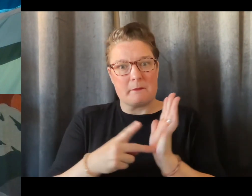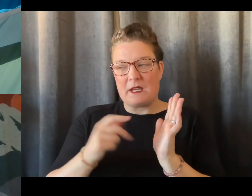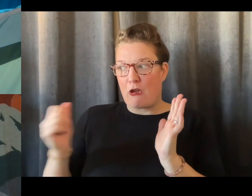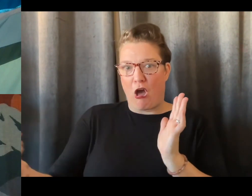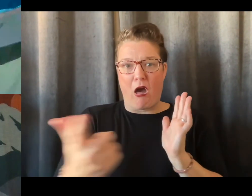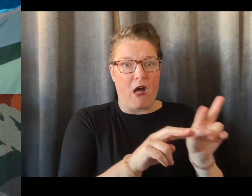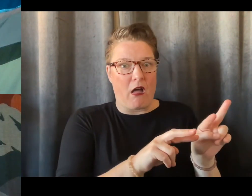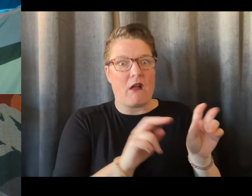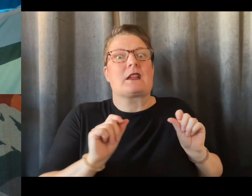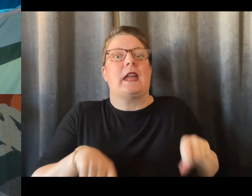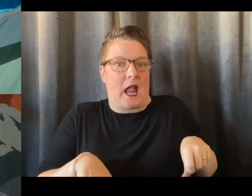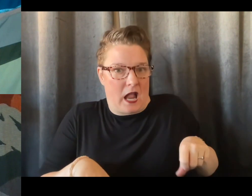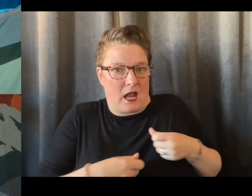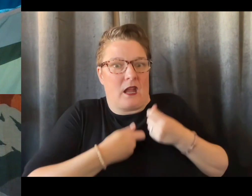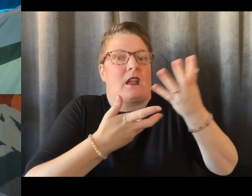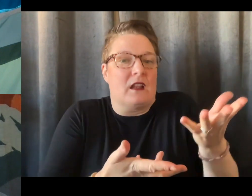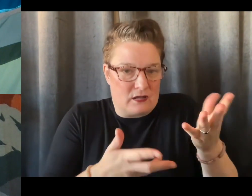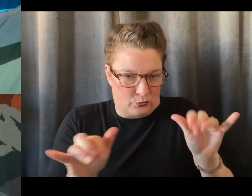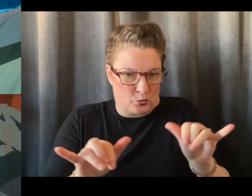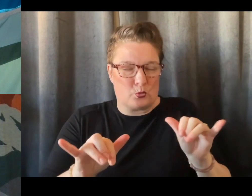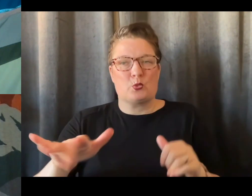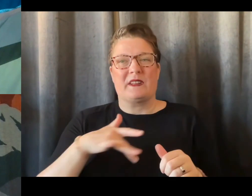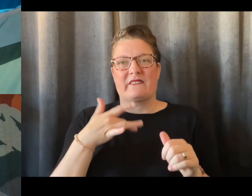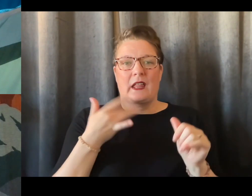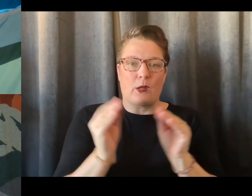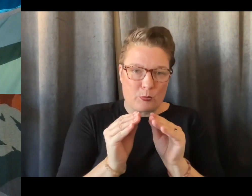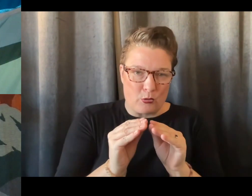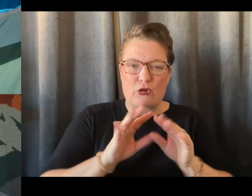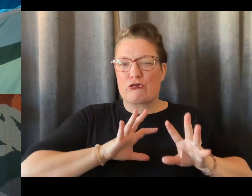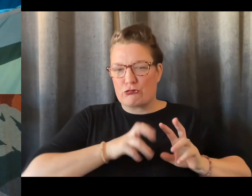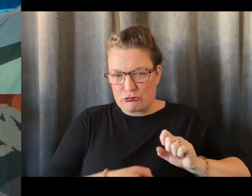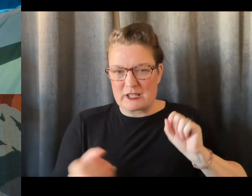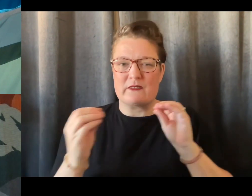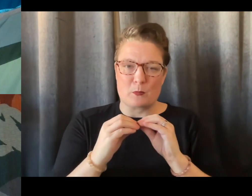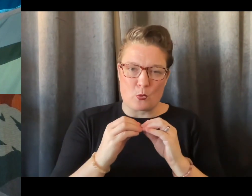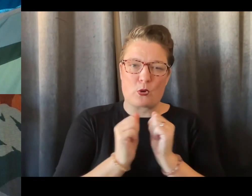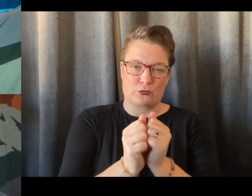feel more and grieve more together. Yeah. I'm just feeling, really feeling what you're saying about.